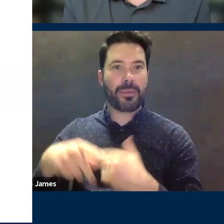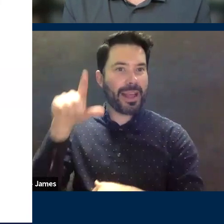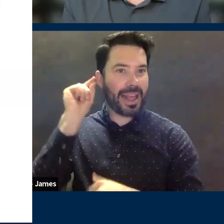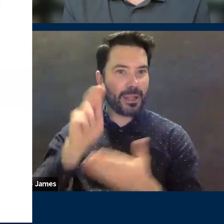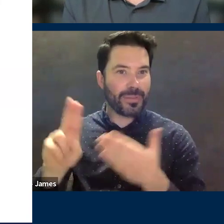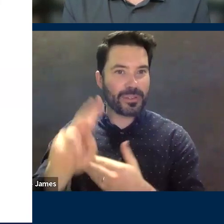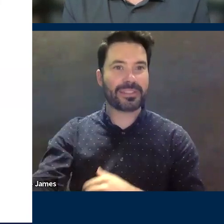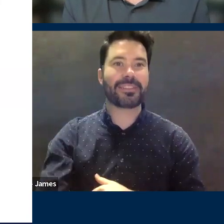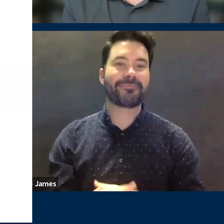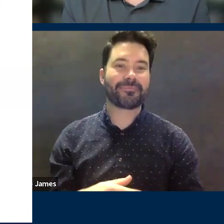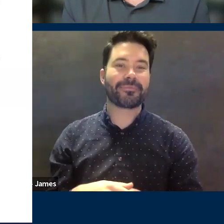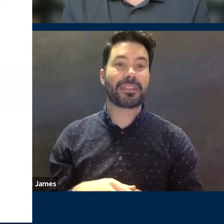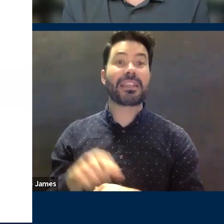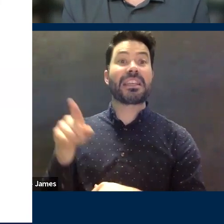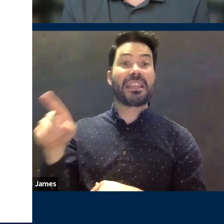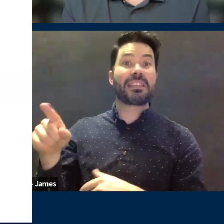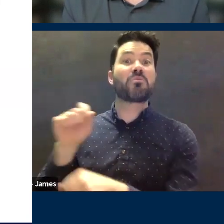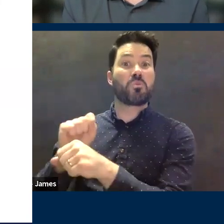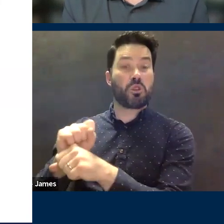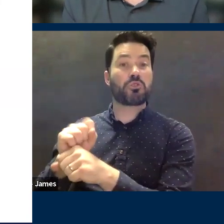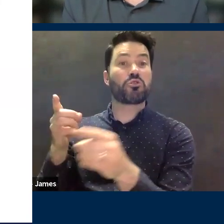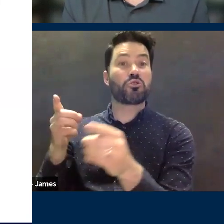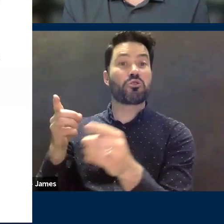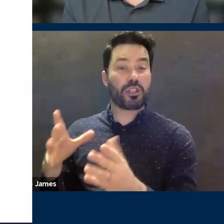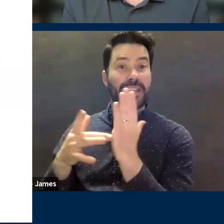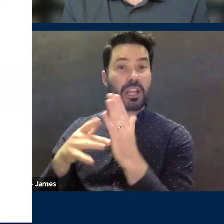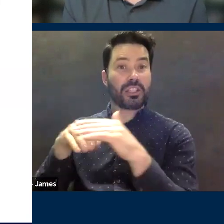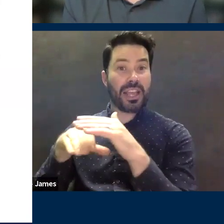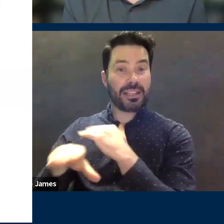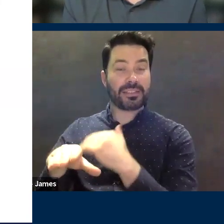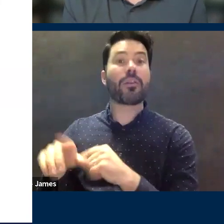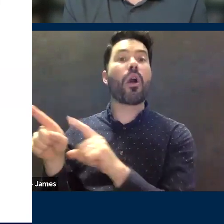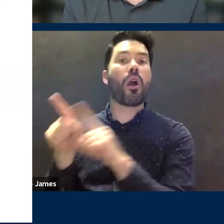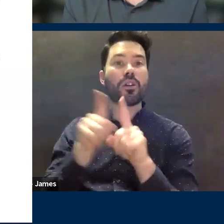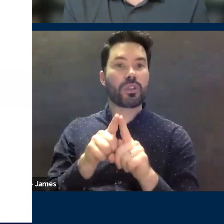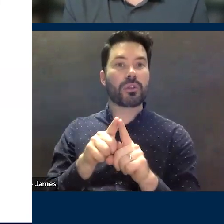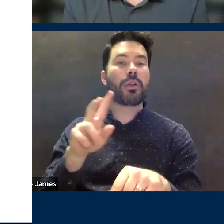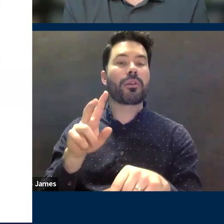In addition to his role as director of technology access program. Dr. Vogler is a principal investigator within the Rehabilitation engineering Research Center.